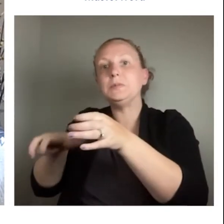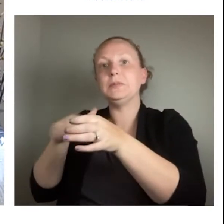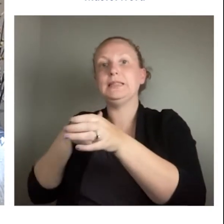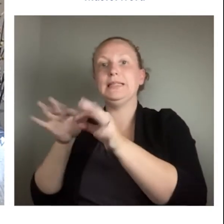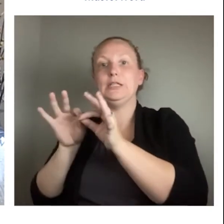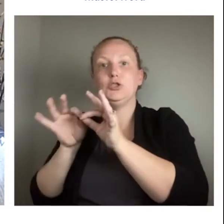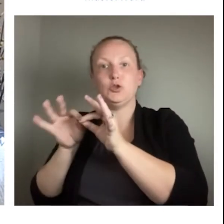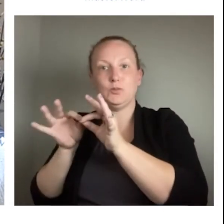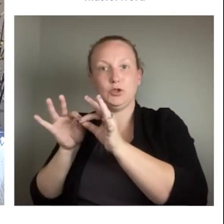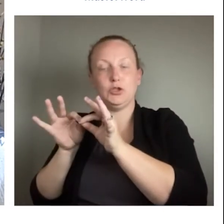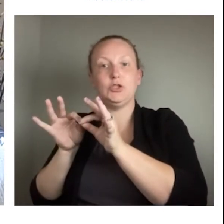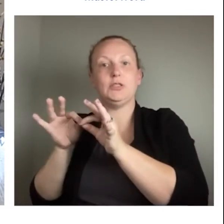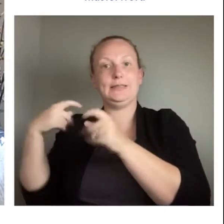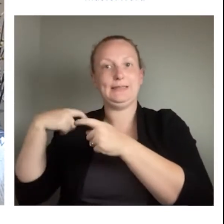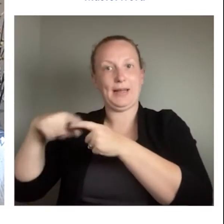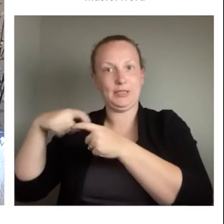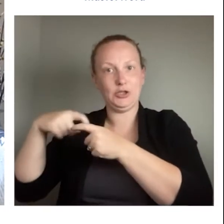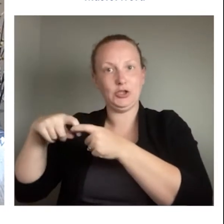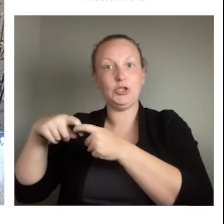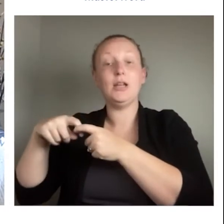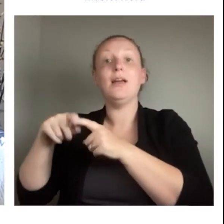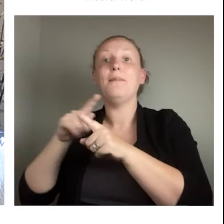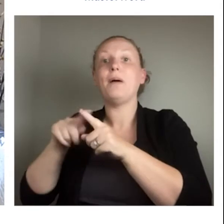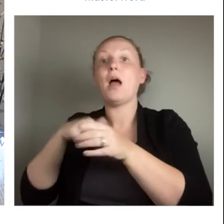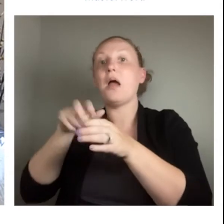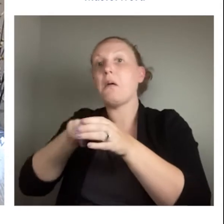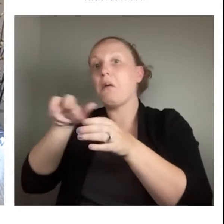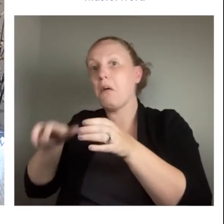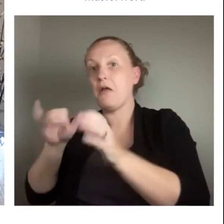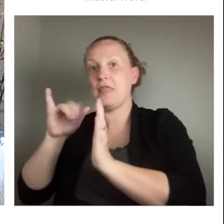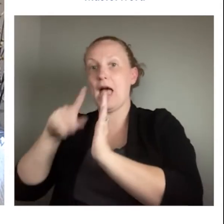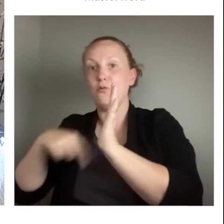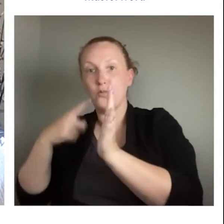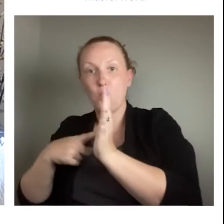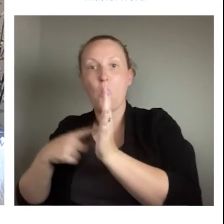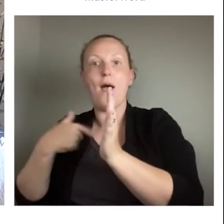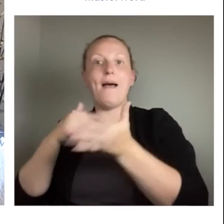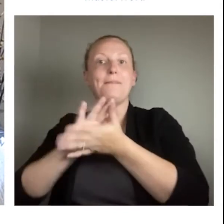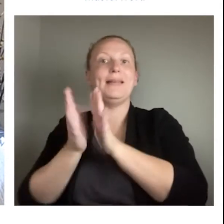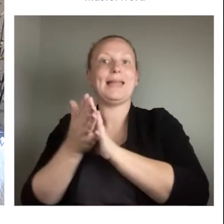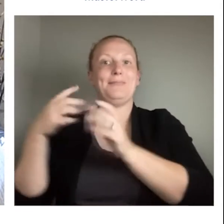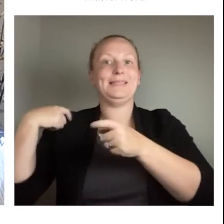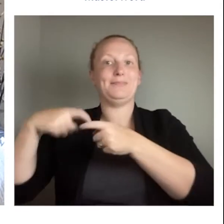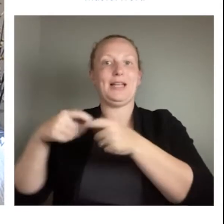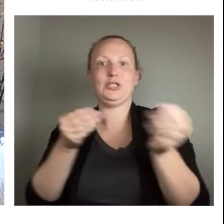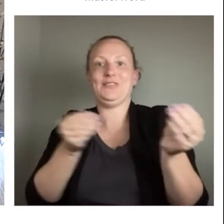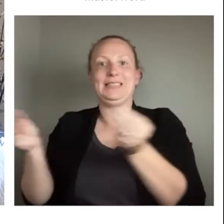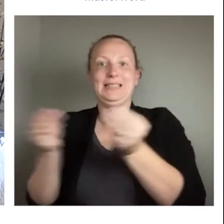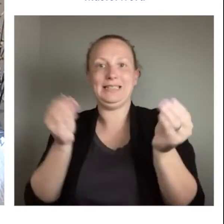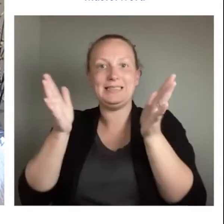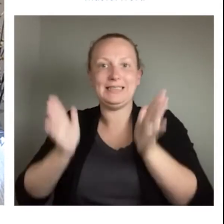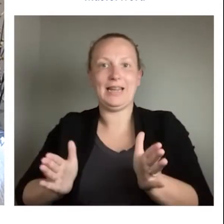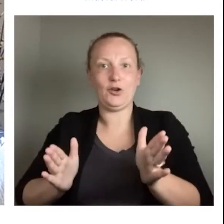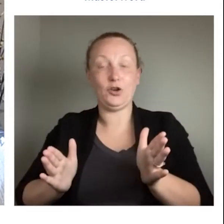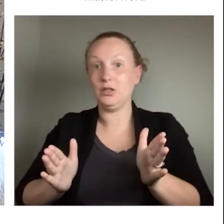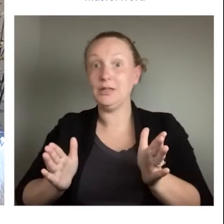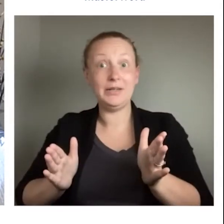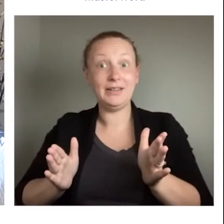that is, goes against our code of ethics because interpret doesn't add, do not, doesn’t lead, doesn't mate. You are the voice, you're the bridge.